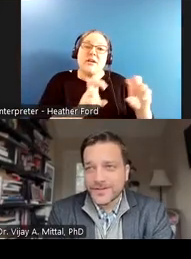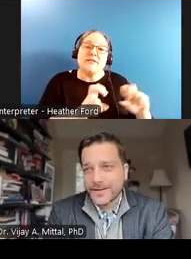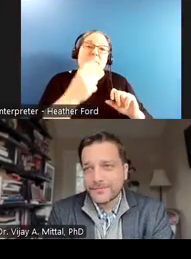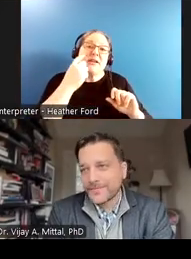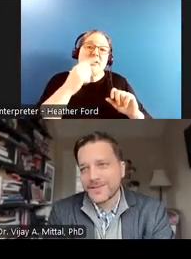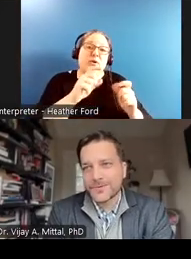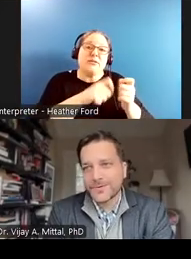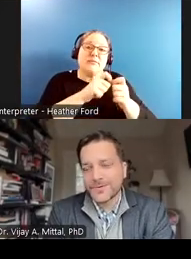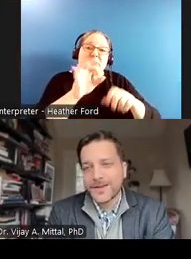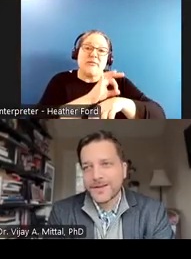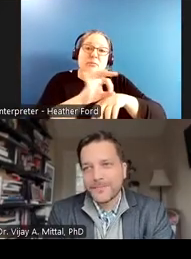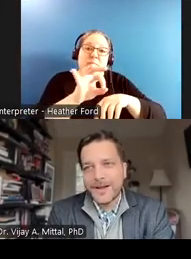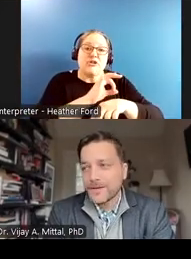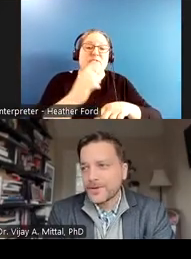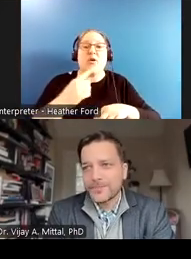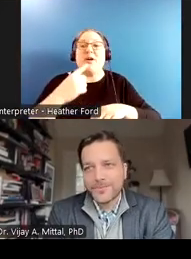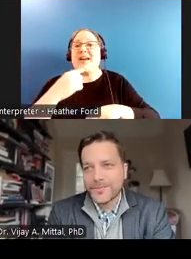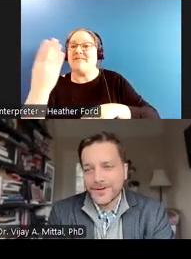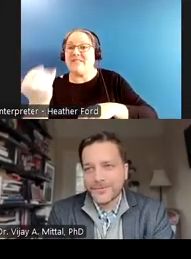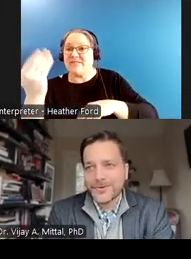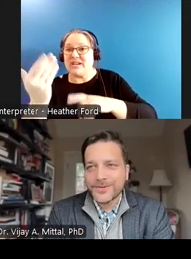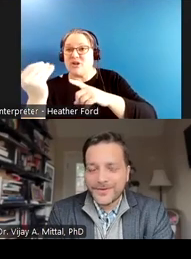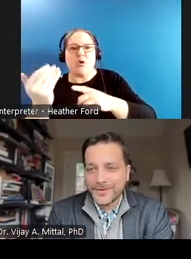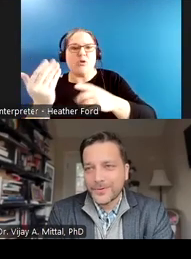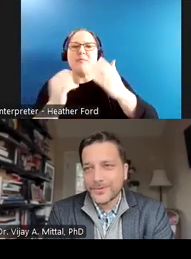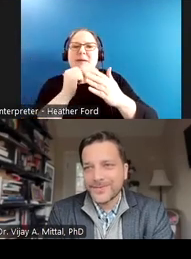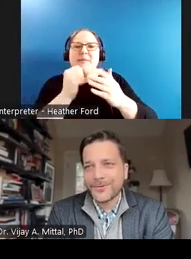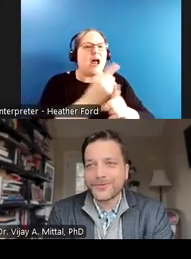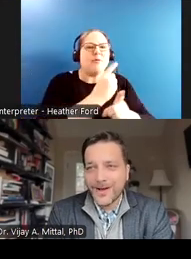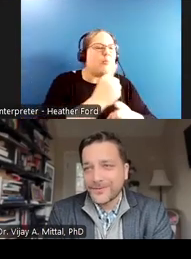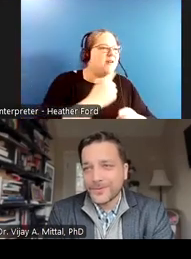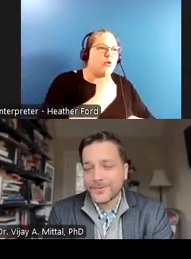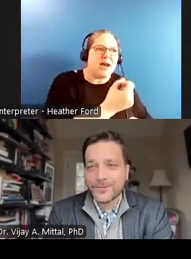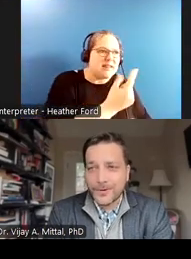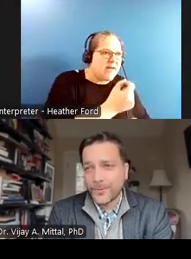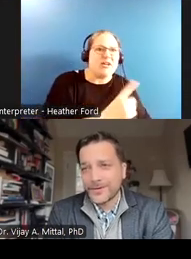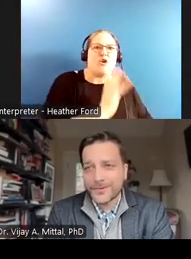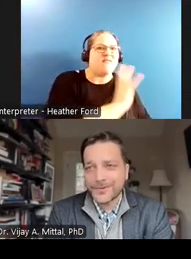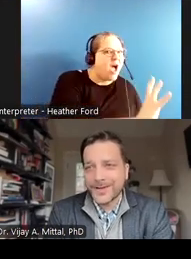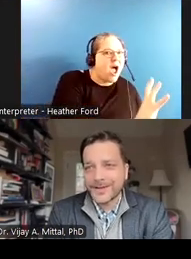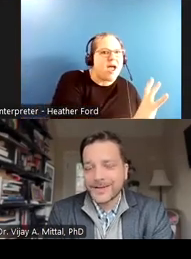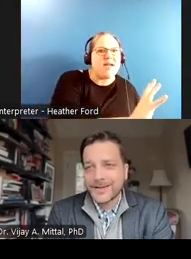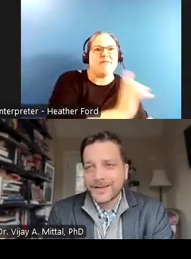in a 15year-old might not be appropriate for an 11year-old or a 5-year-old or a one-year-old and